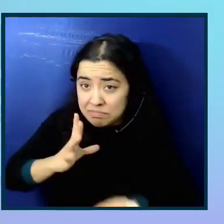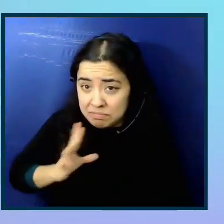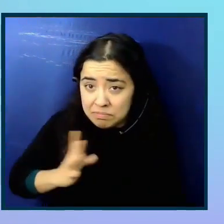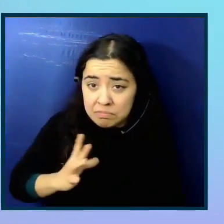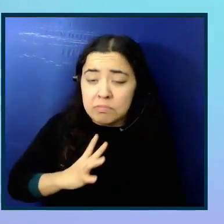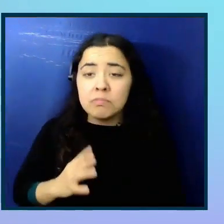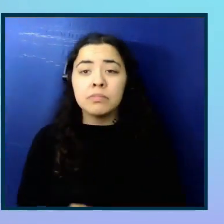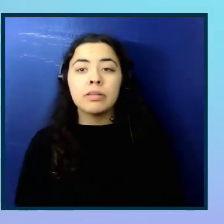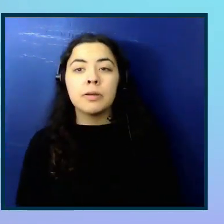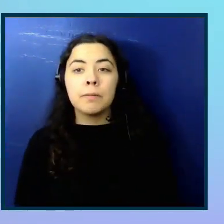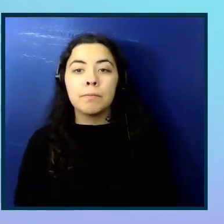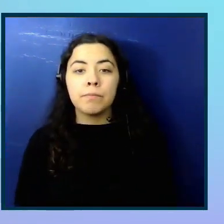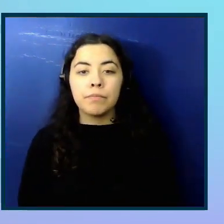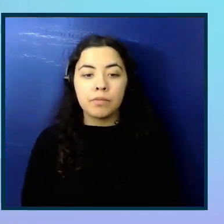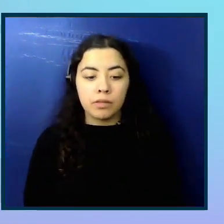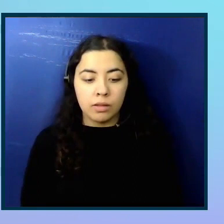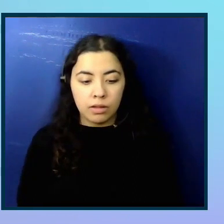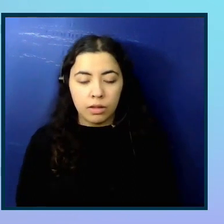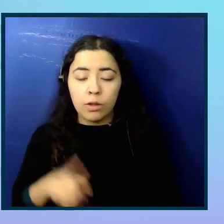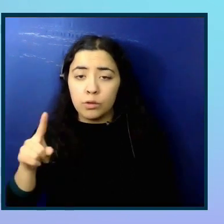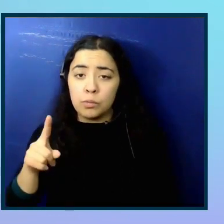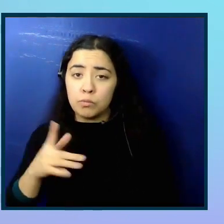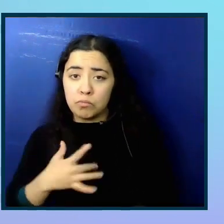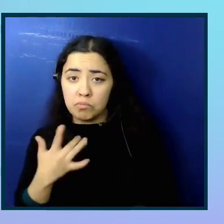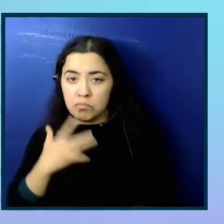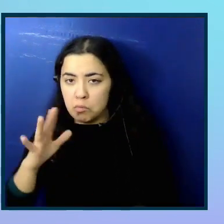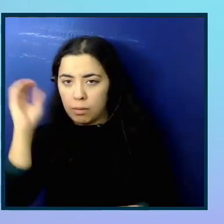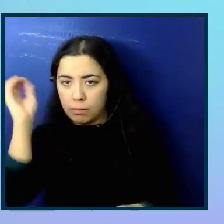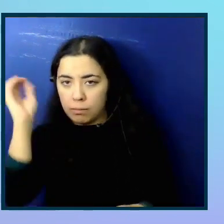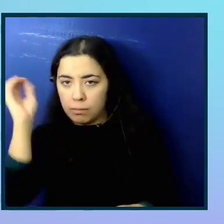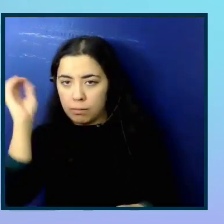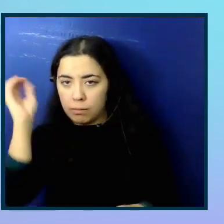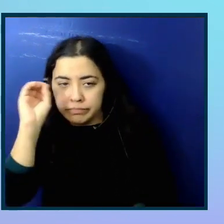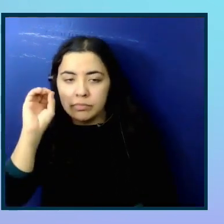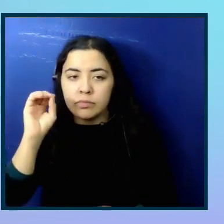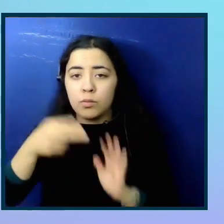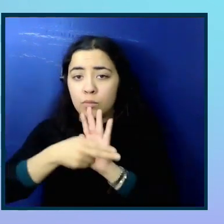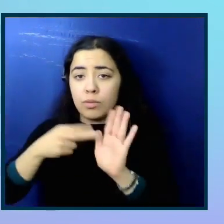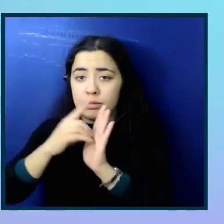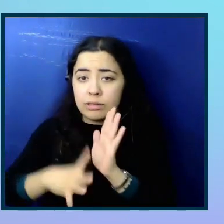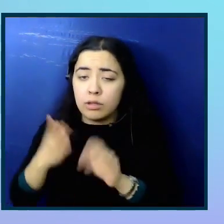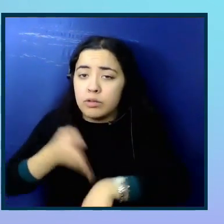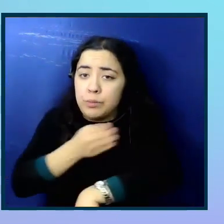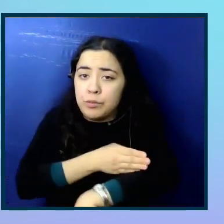So do you feel that brand designers are getting better at considering accessibility when designing brands